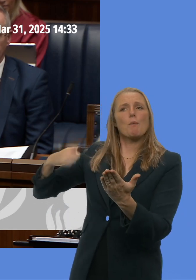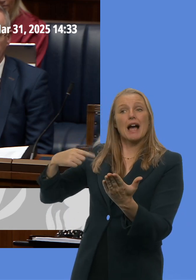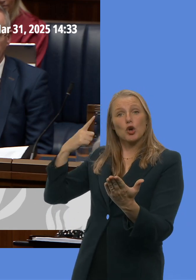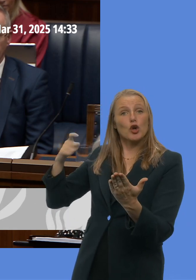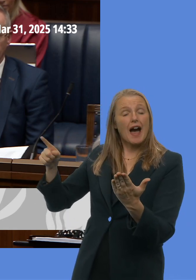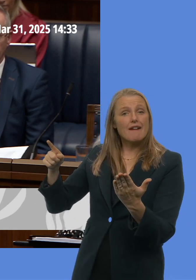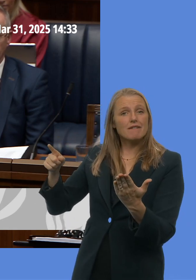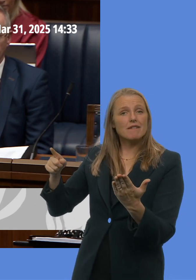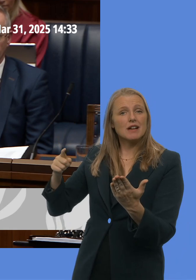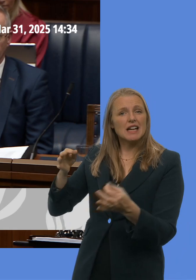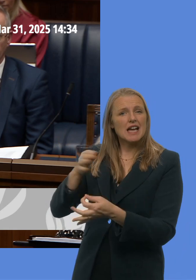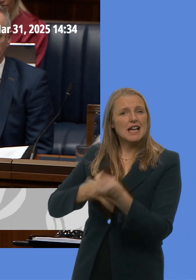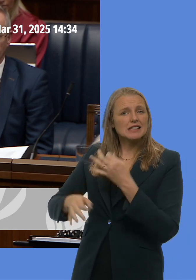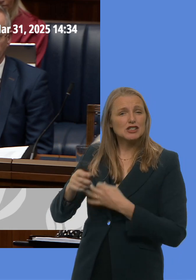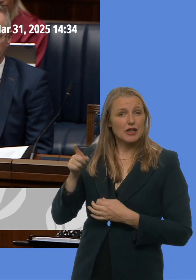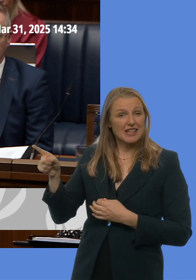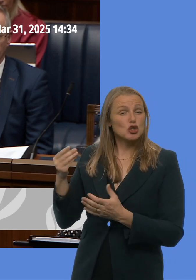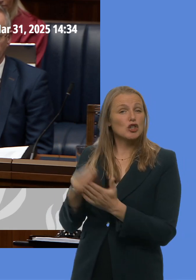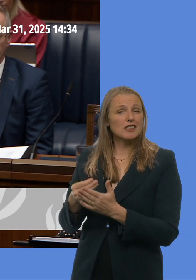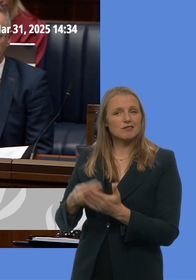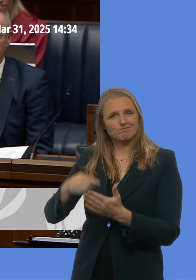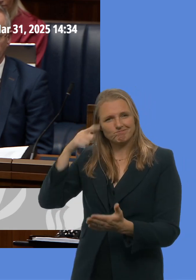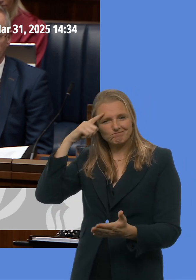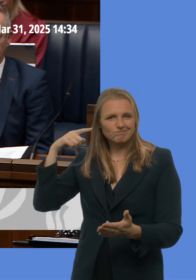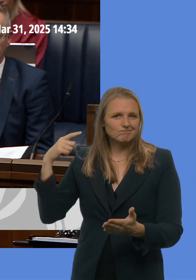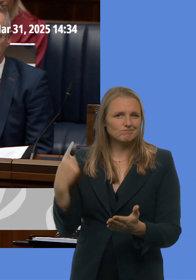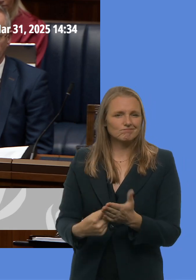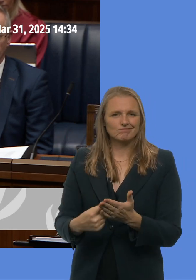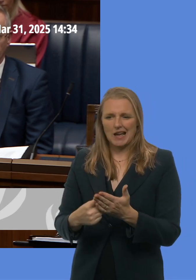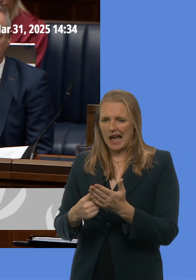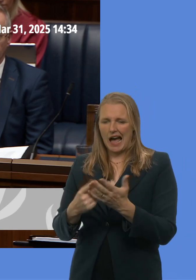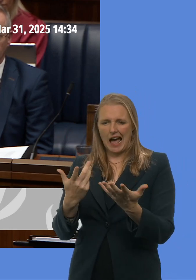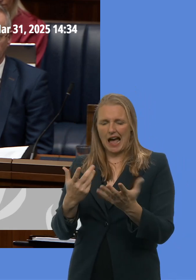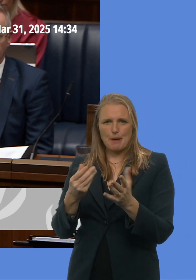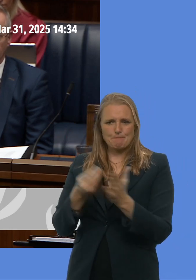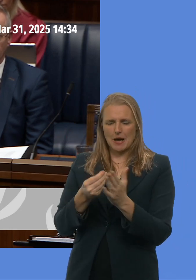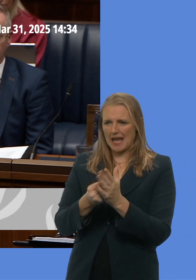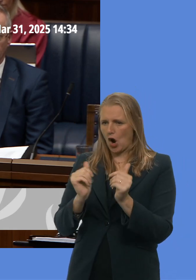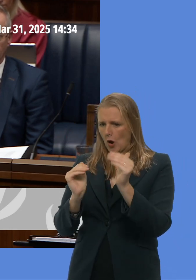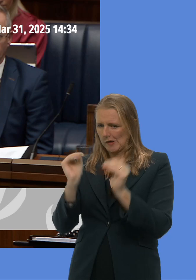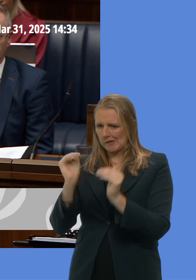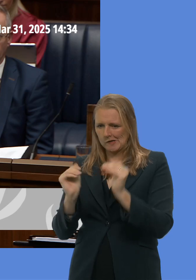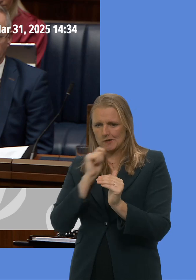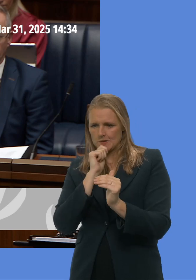Instead, this is a Chancellor who decided to balance the books on the backs of those who are least capable of sustaining that.